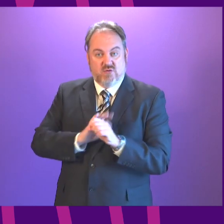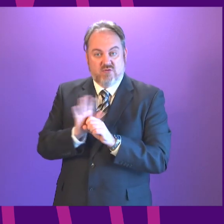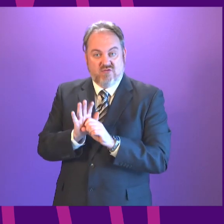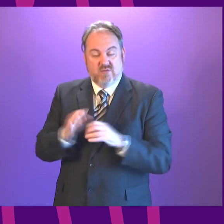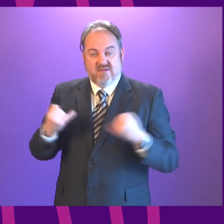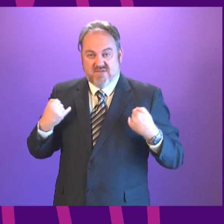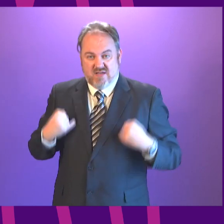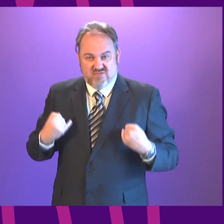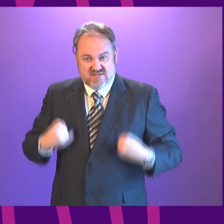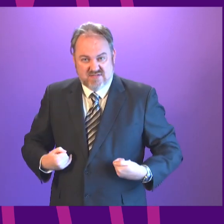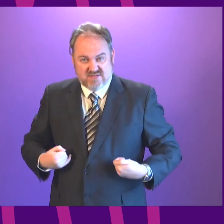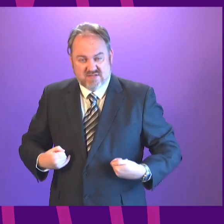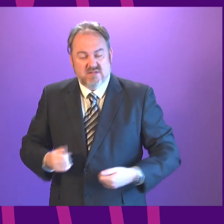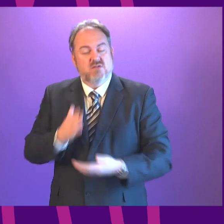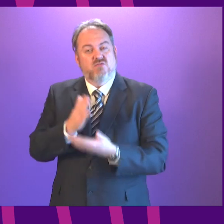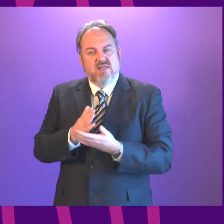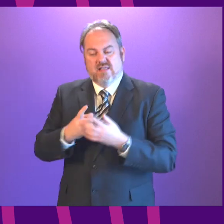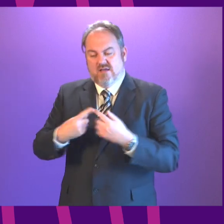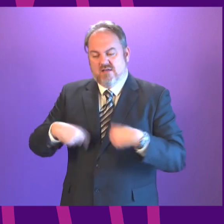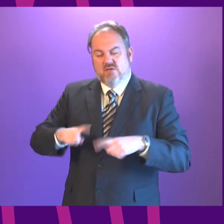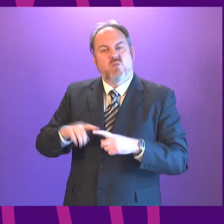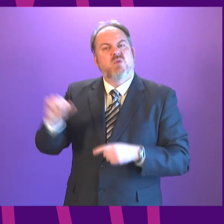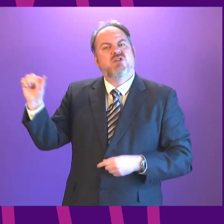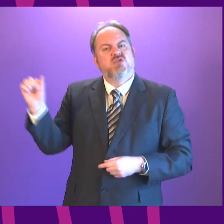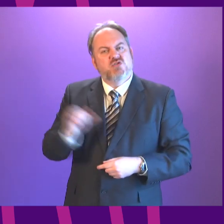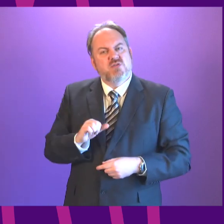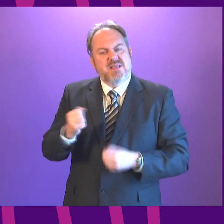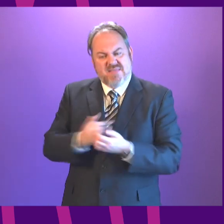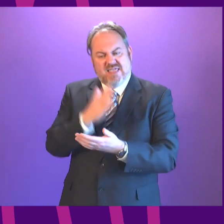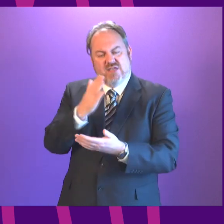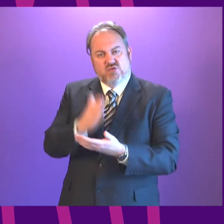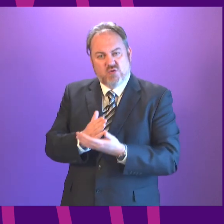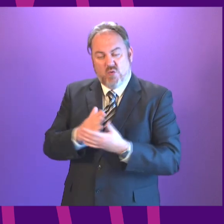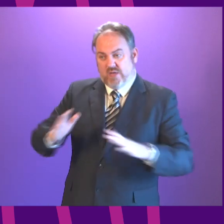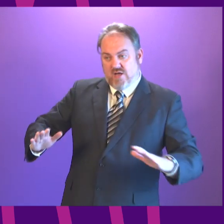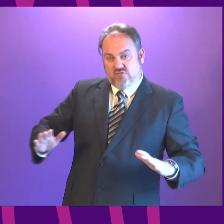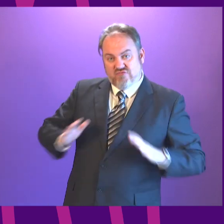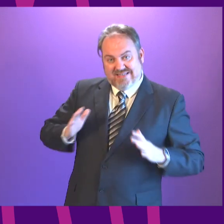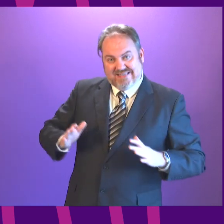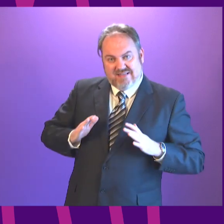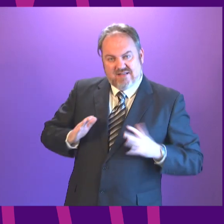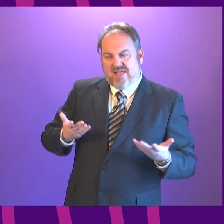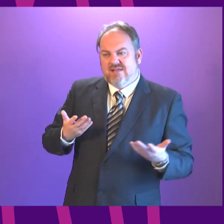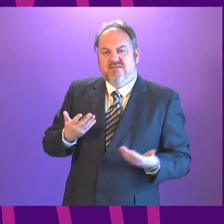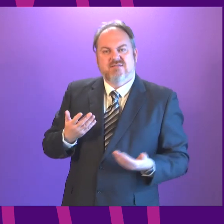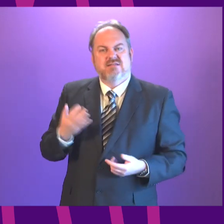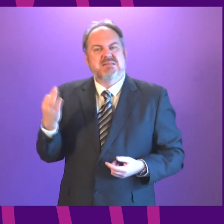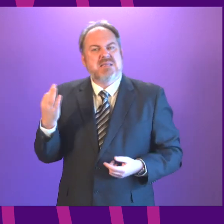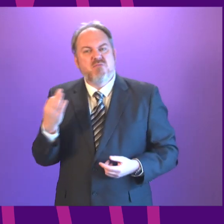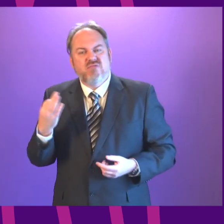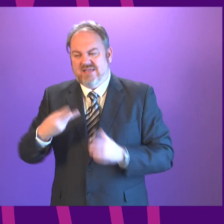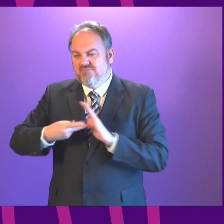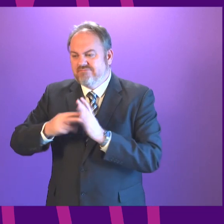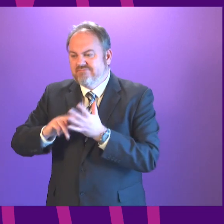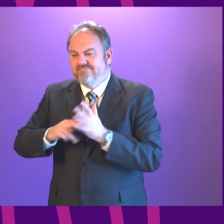Government to maintain access and to ensure that practical arrangements are in place as a stopgap in the event of no deal.